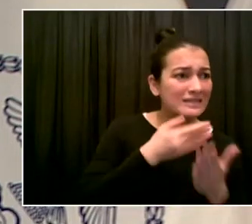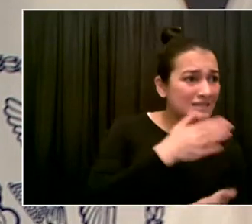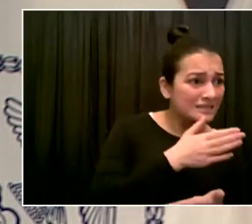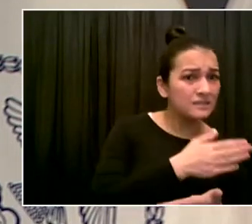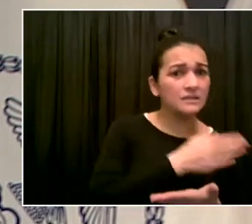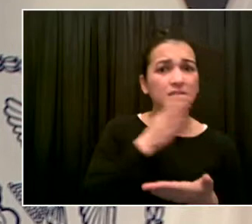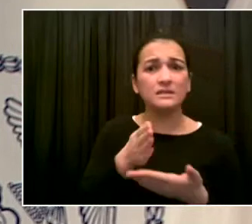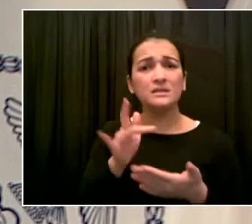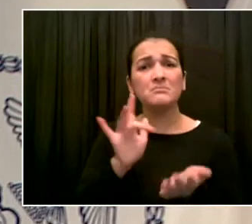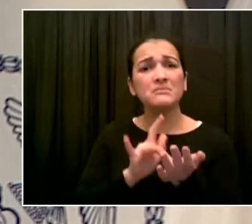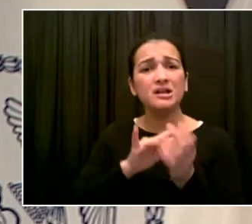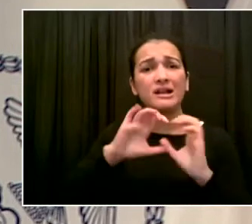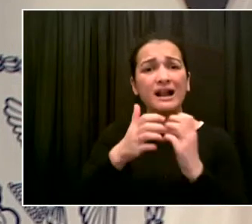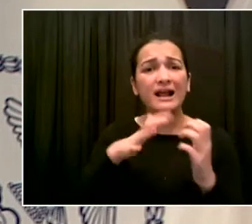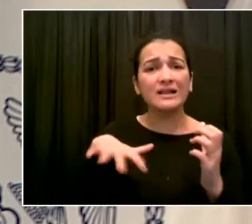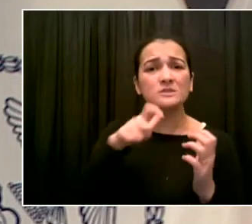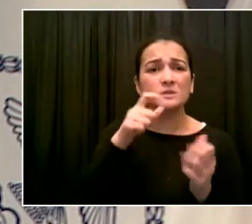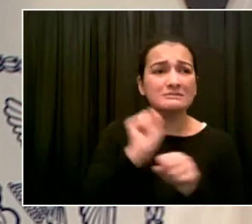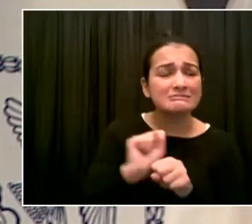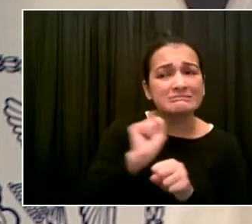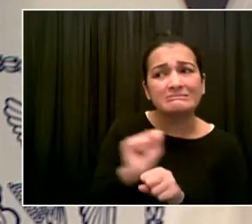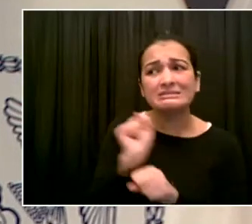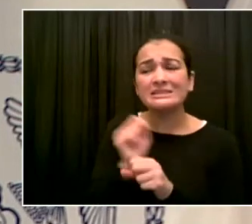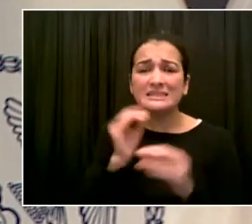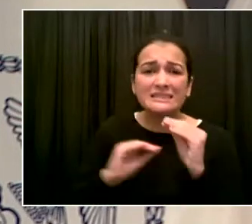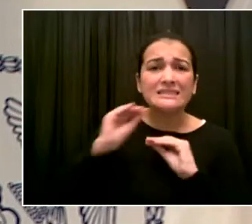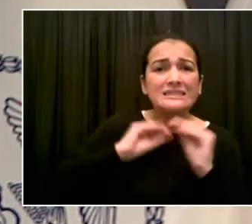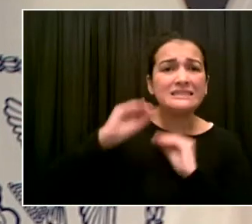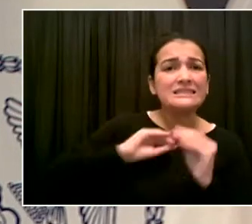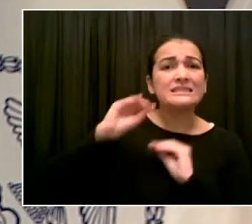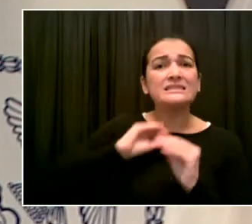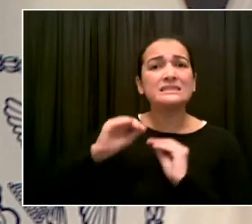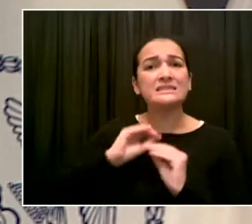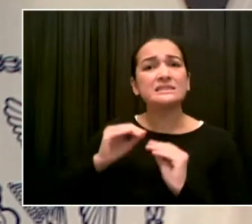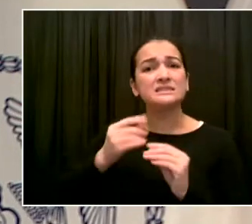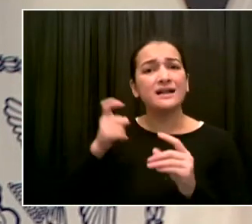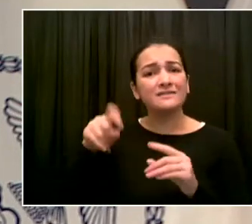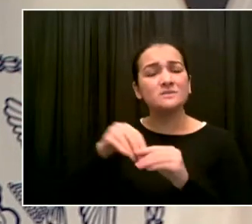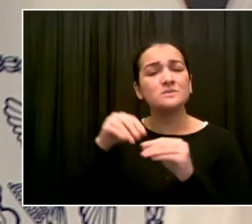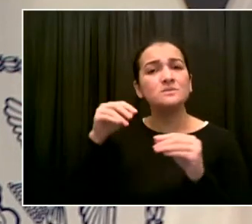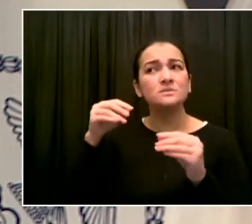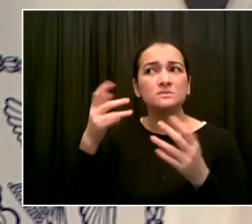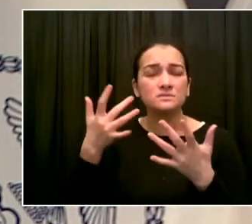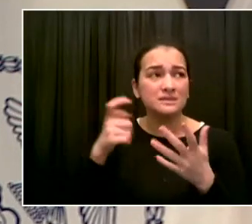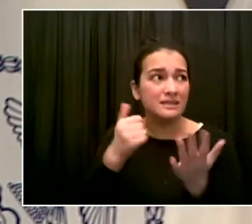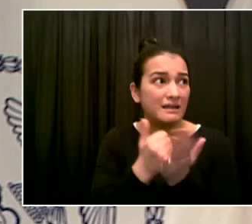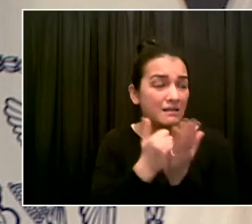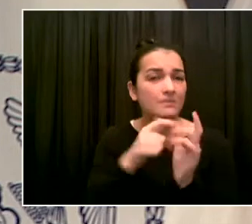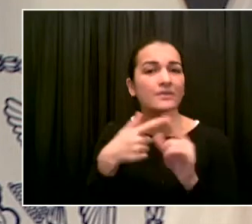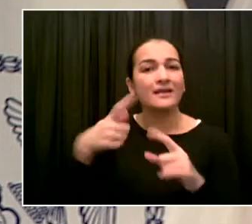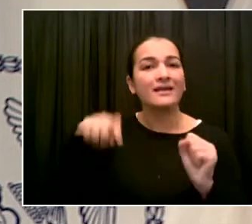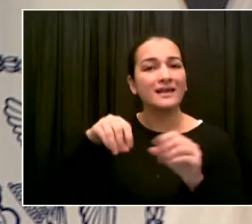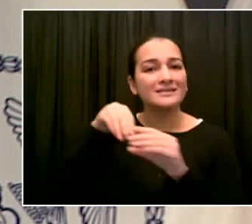MEANS A TOTAL GAME CHANGER IN THEIR LIVES, THE AMOUNT F OMOY NE THEY WILL SAVE EACH YEAR OVER